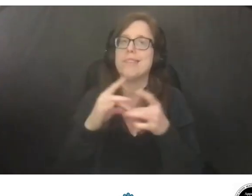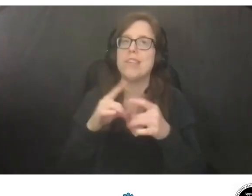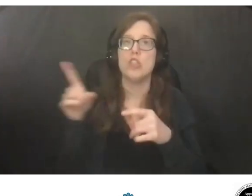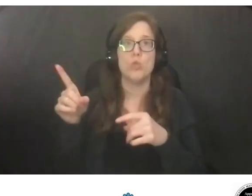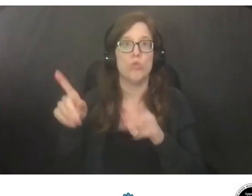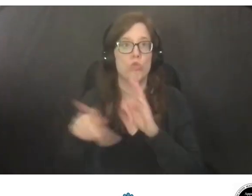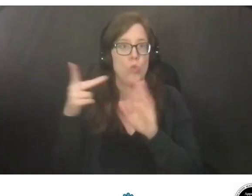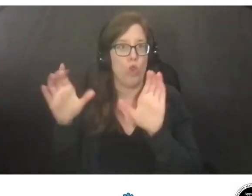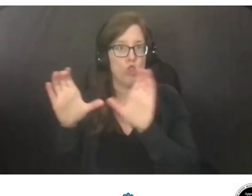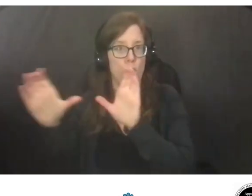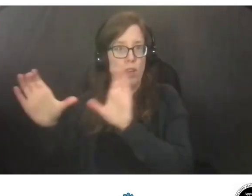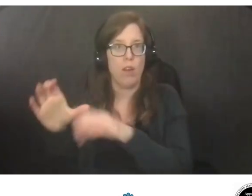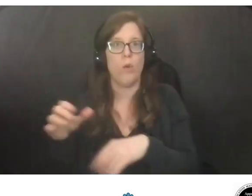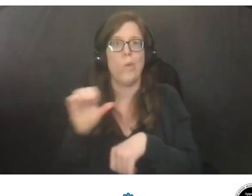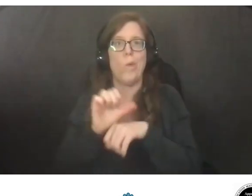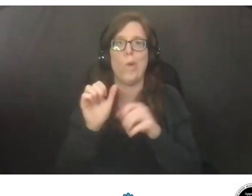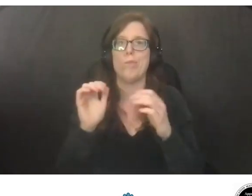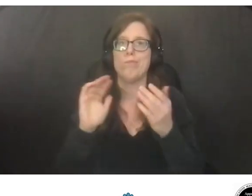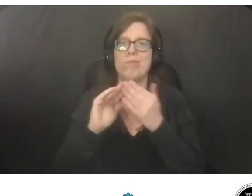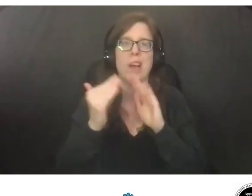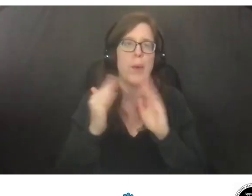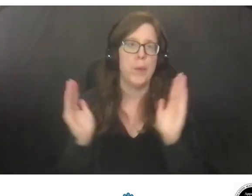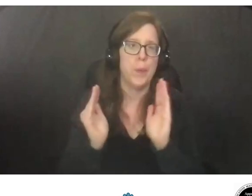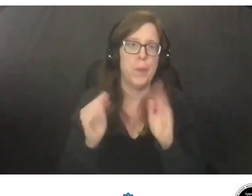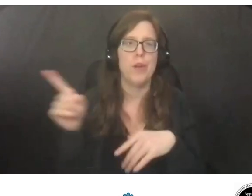She was dual-certified, and we worked in a small town and she served in both roles.